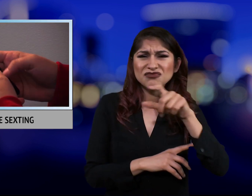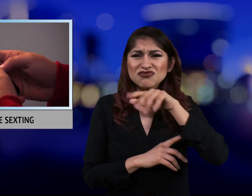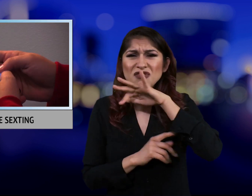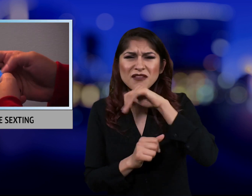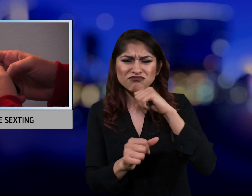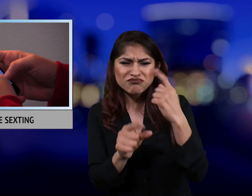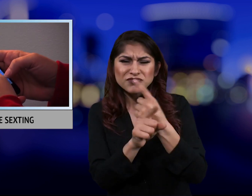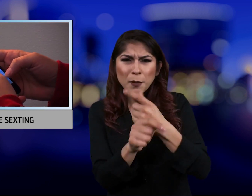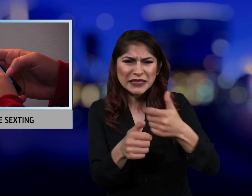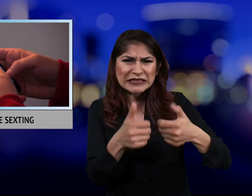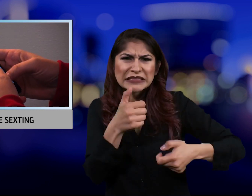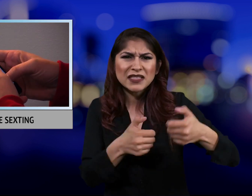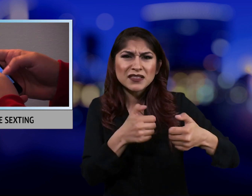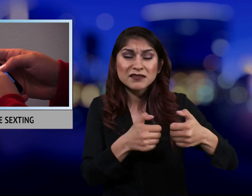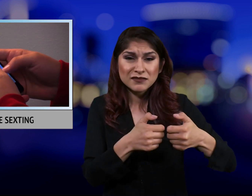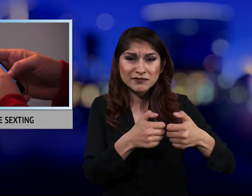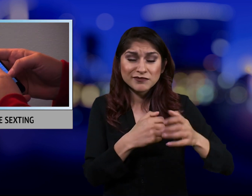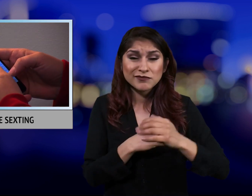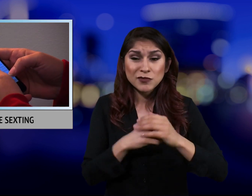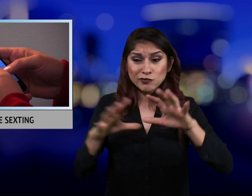explicit texts.